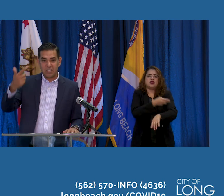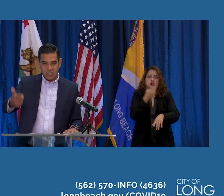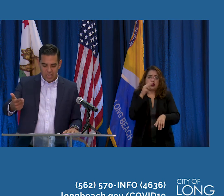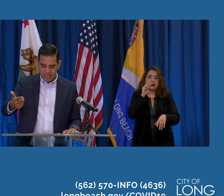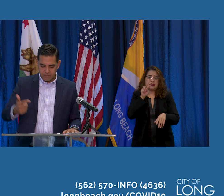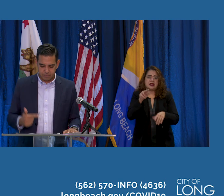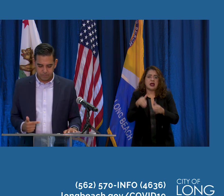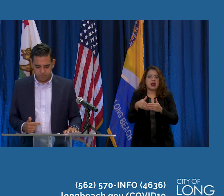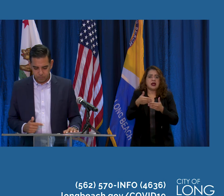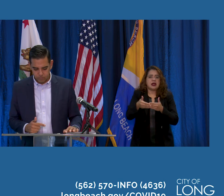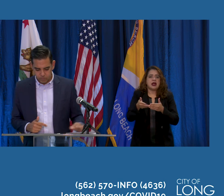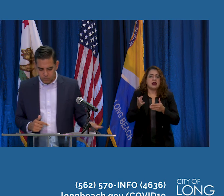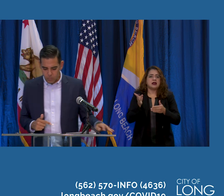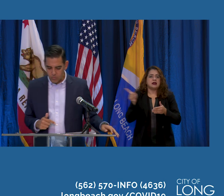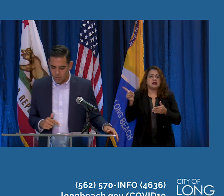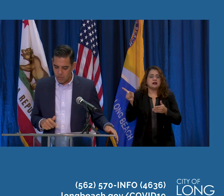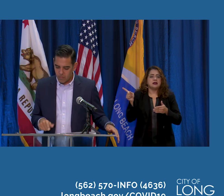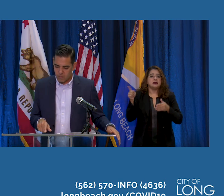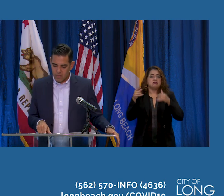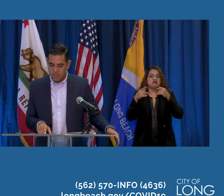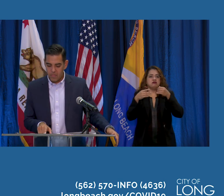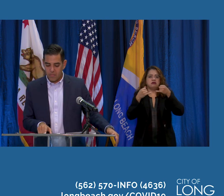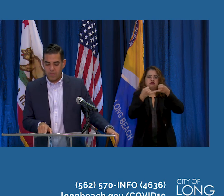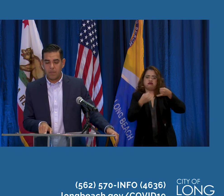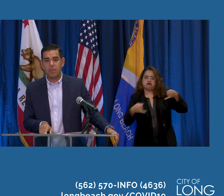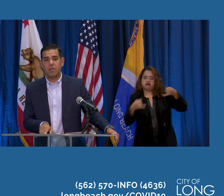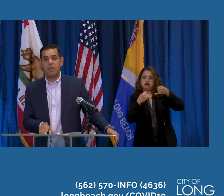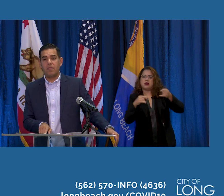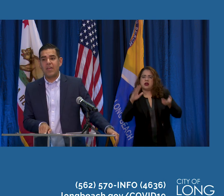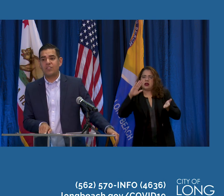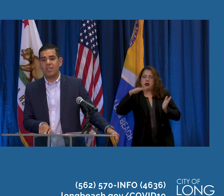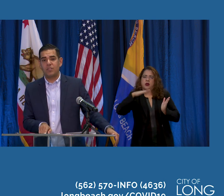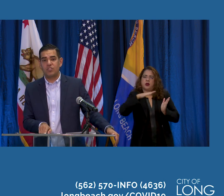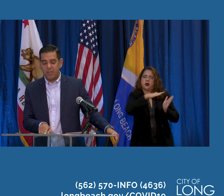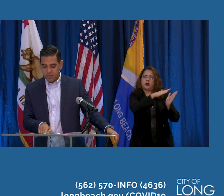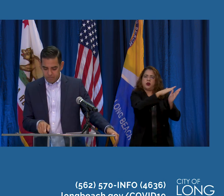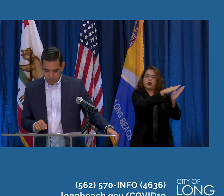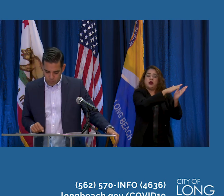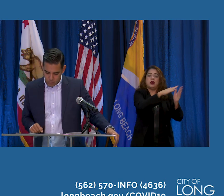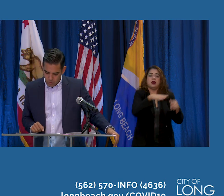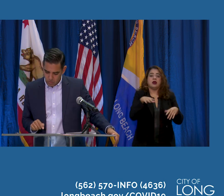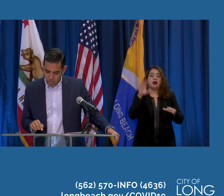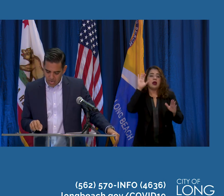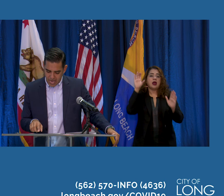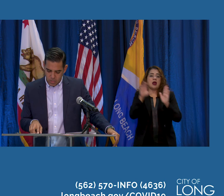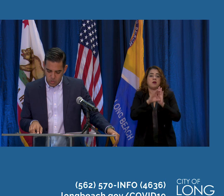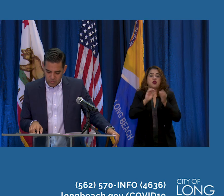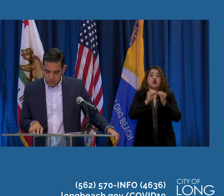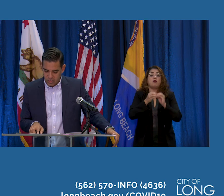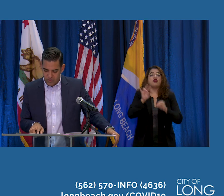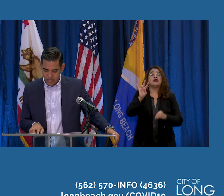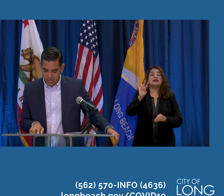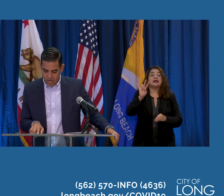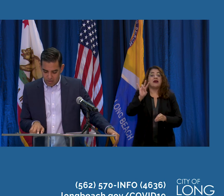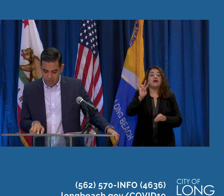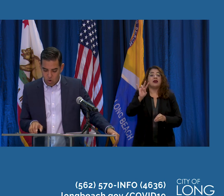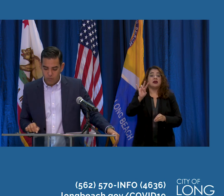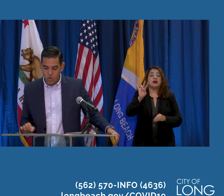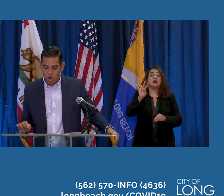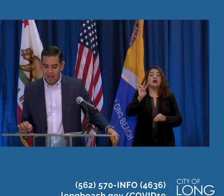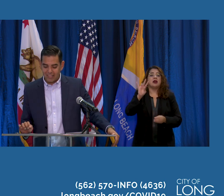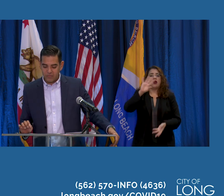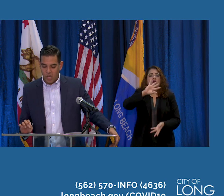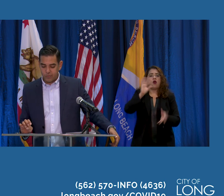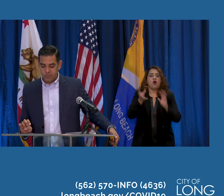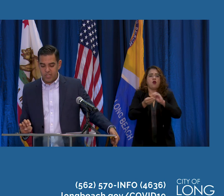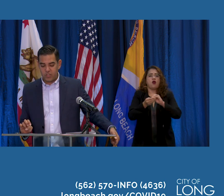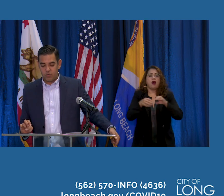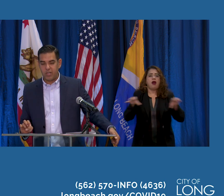next slide, that's image seven and you can see the overall active hospitalization rate